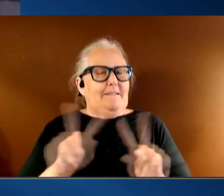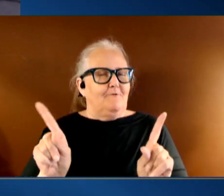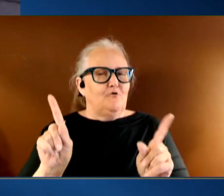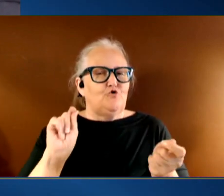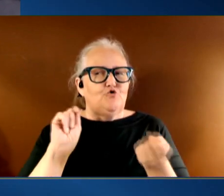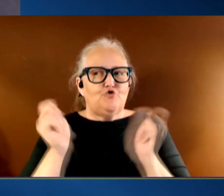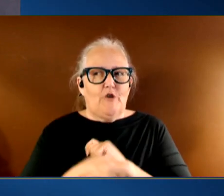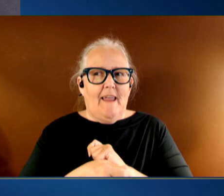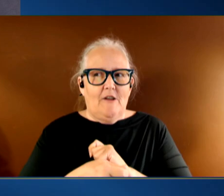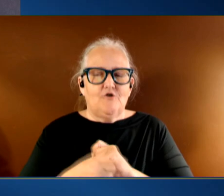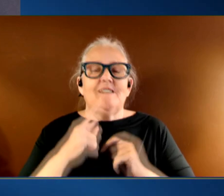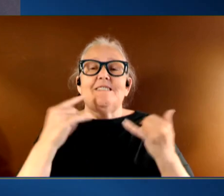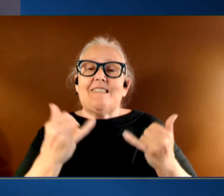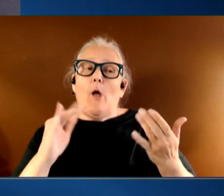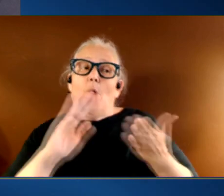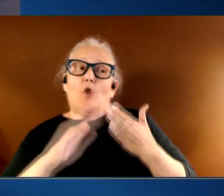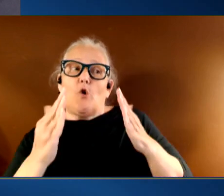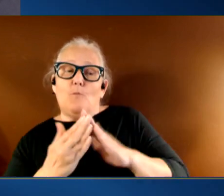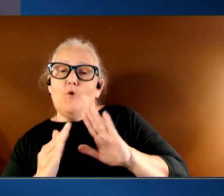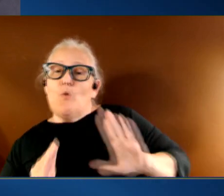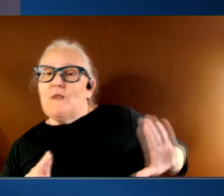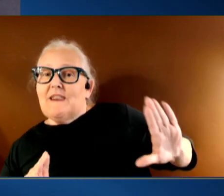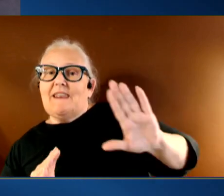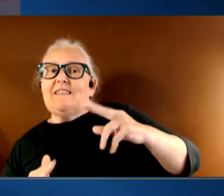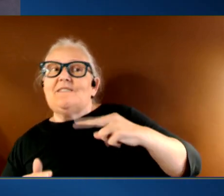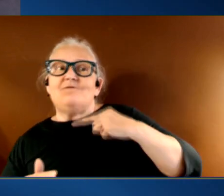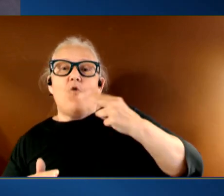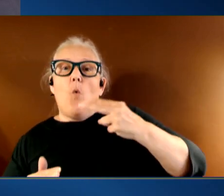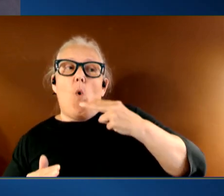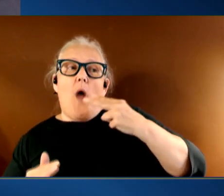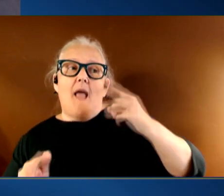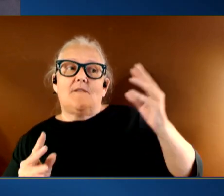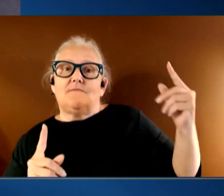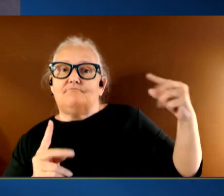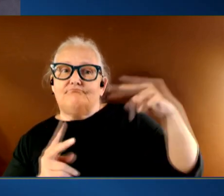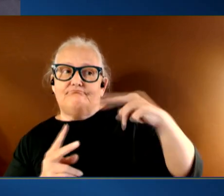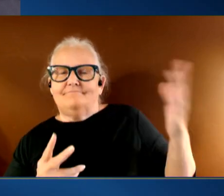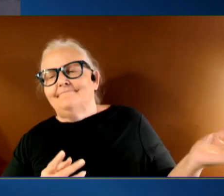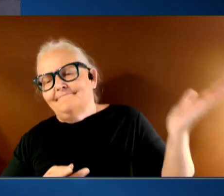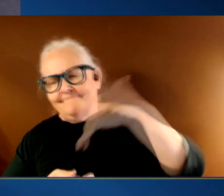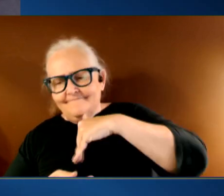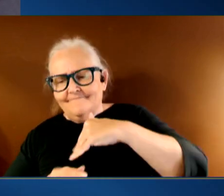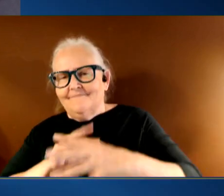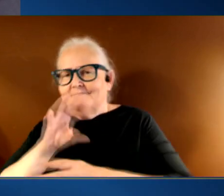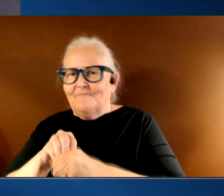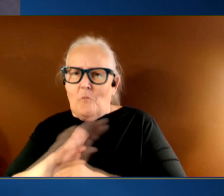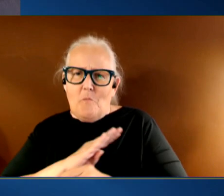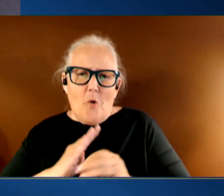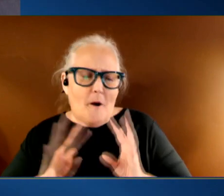community. And bringing that voice into board meetings, bringing the voice of the community